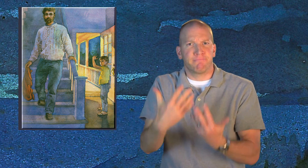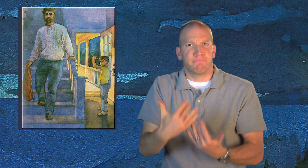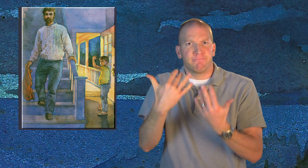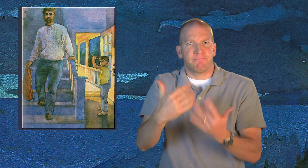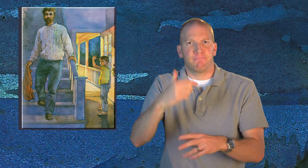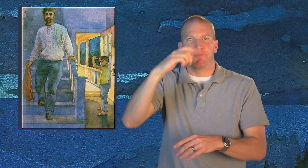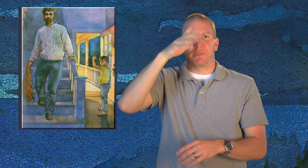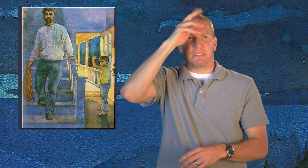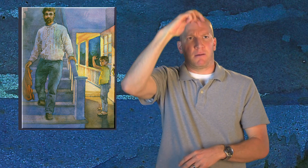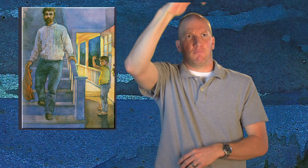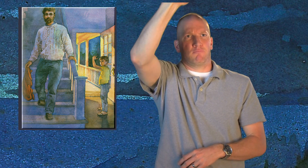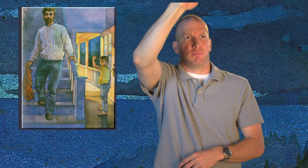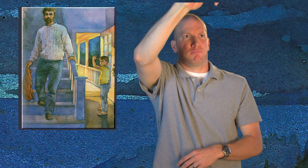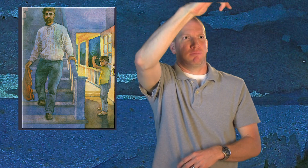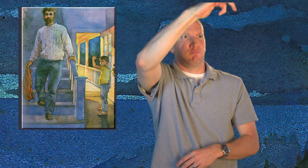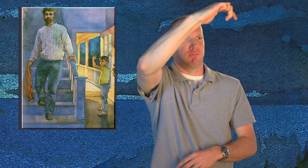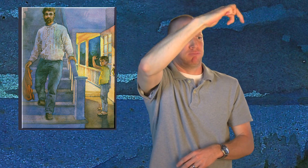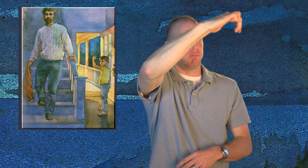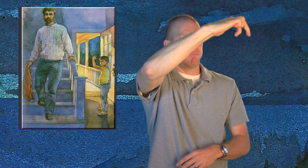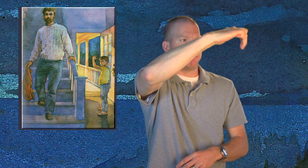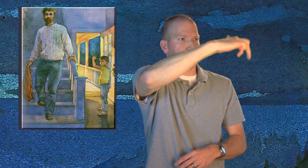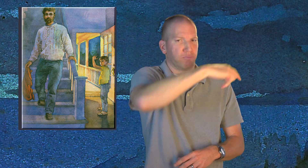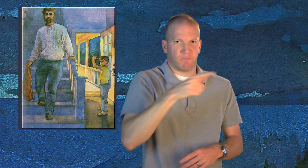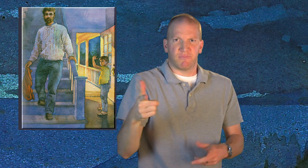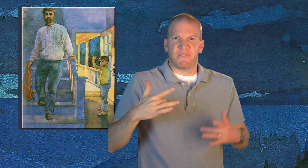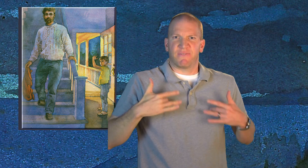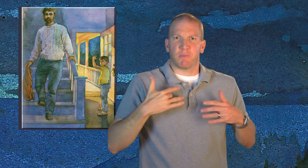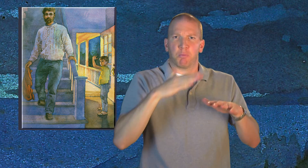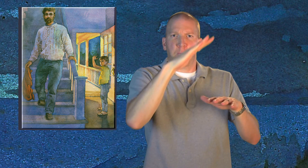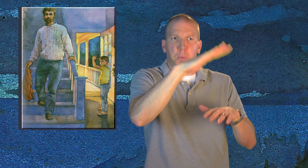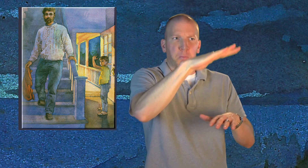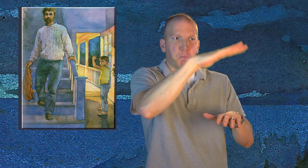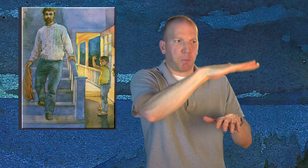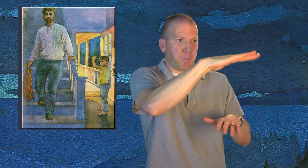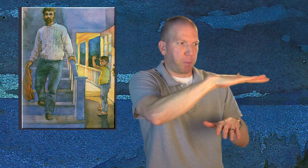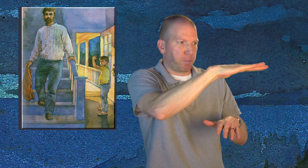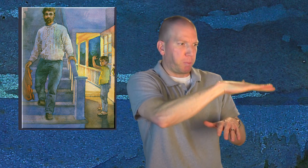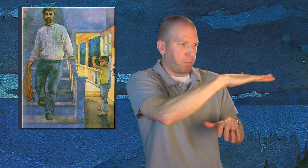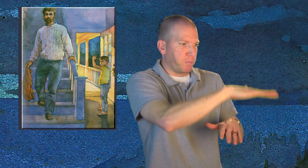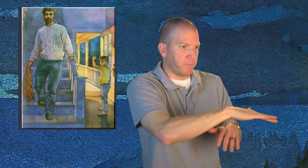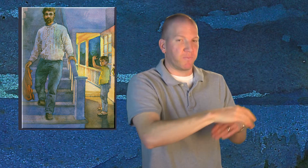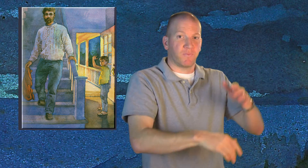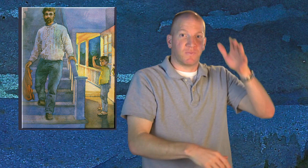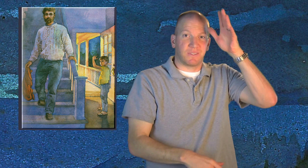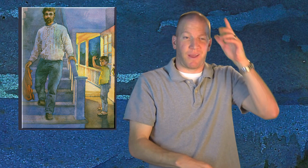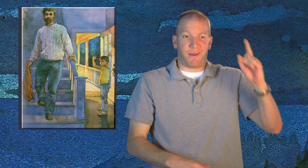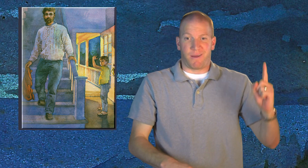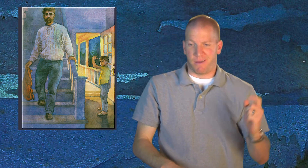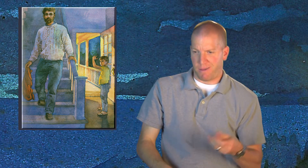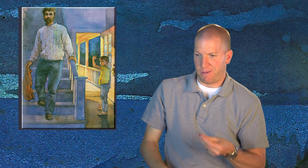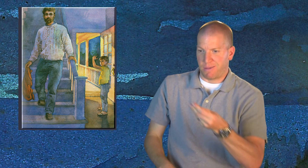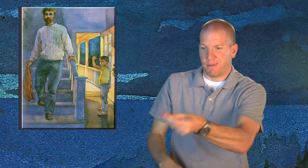Finally! I could feel the clomp of Dad's feet coming down the stairs.